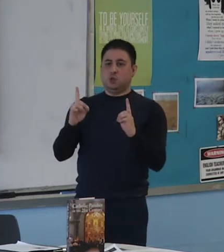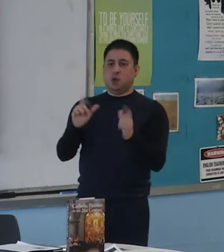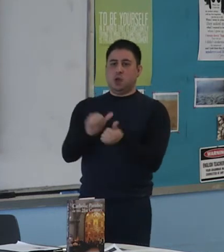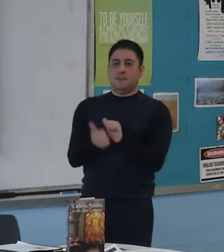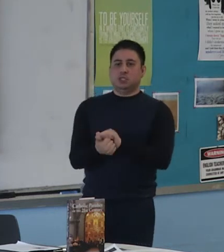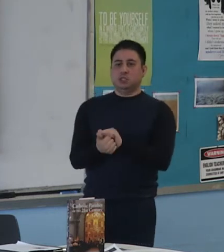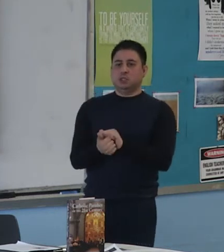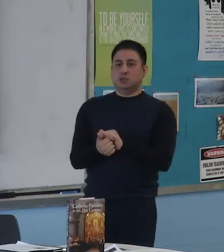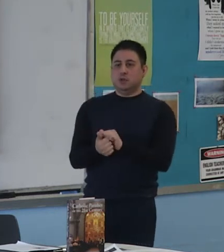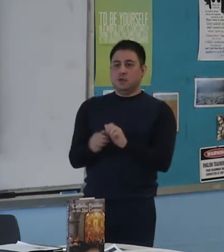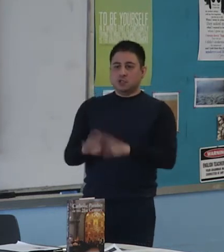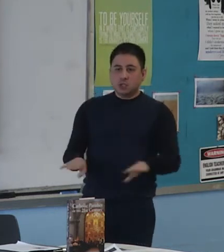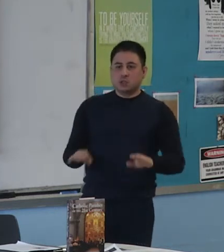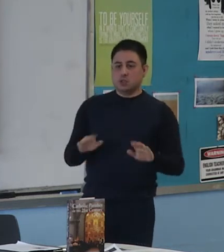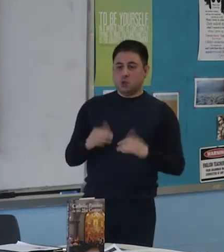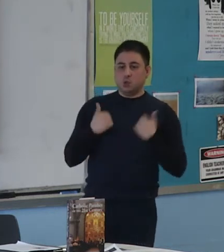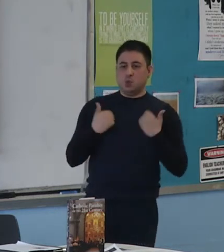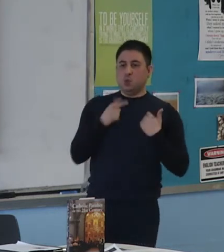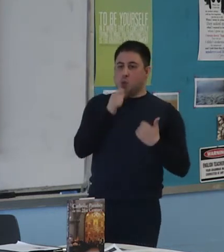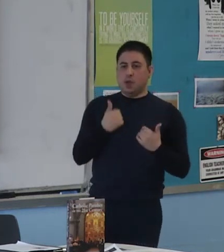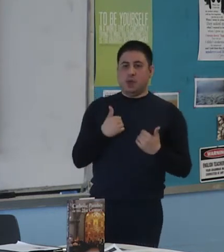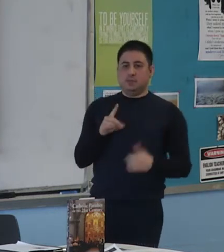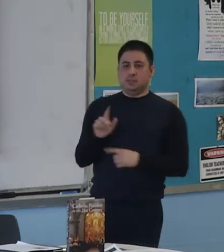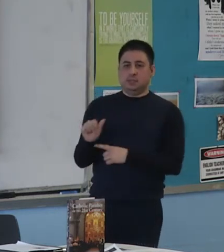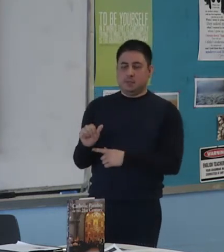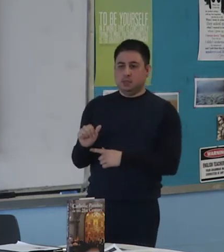issues for children, youth with disabilities, and so we have a whole